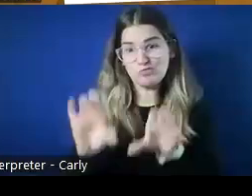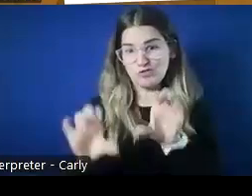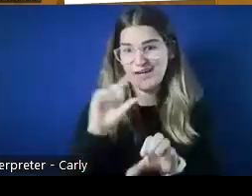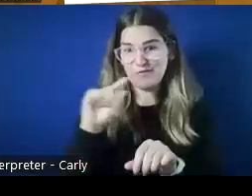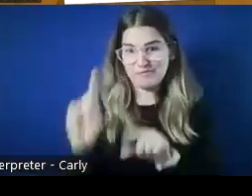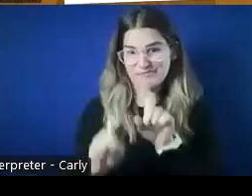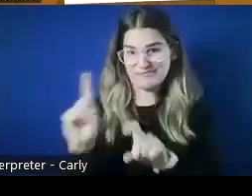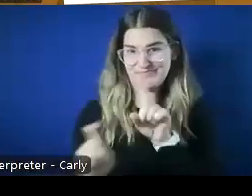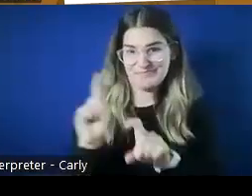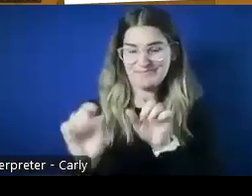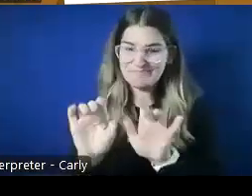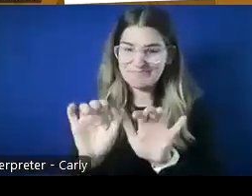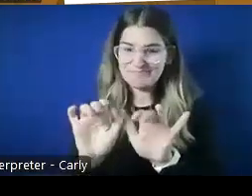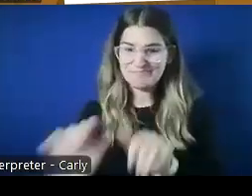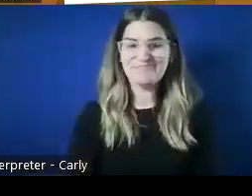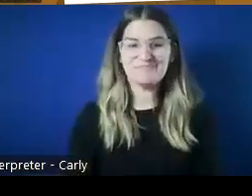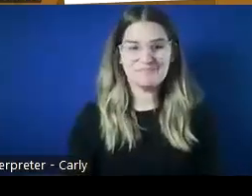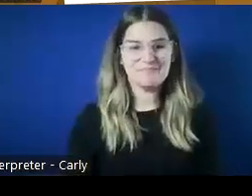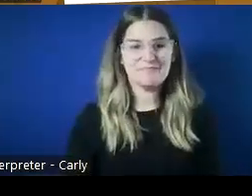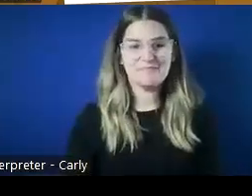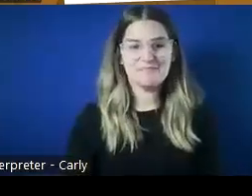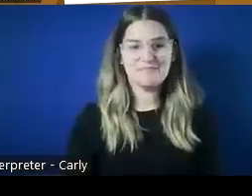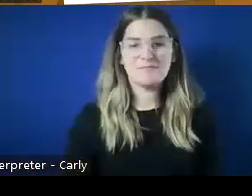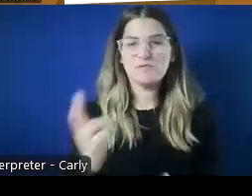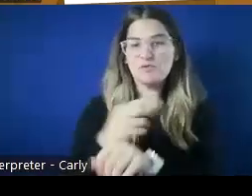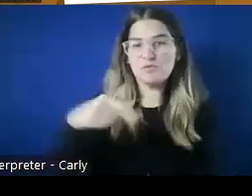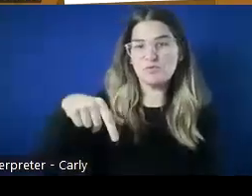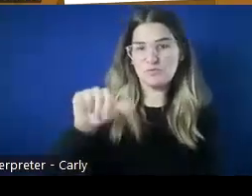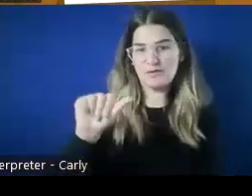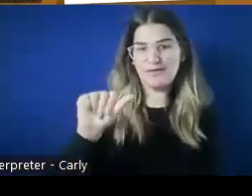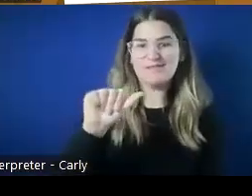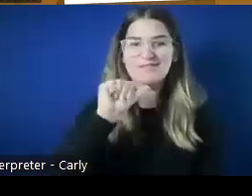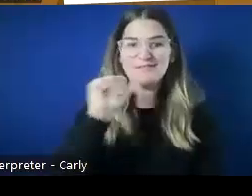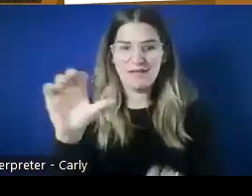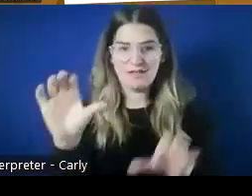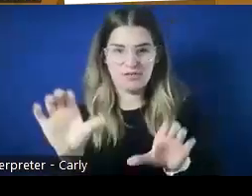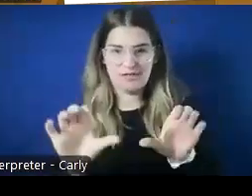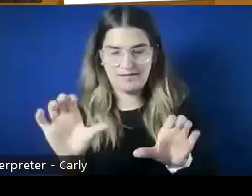use the Q&A function not the chat as the Q&A is what we're going to look at to answer questions